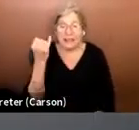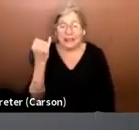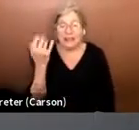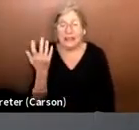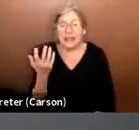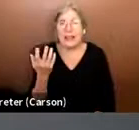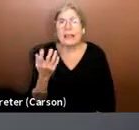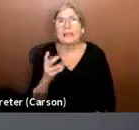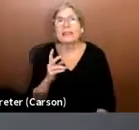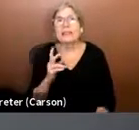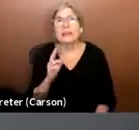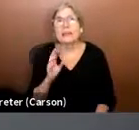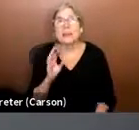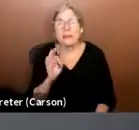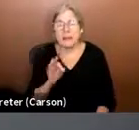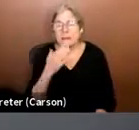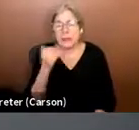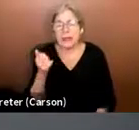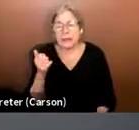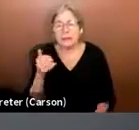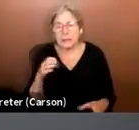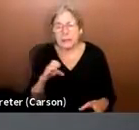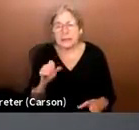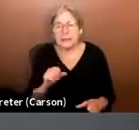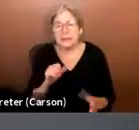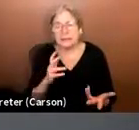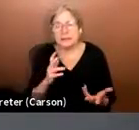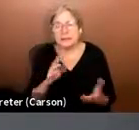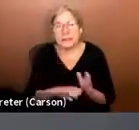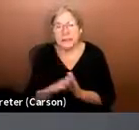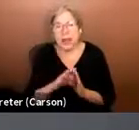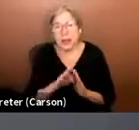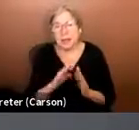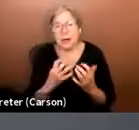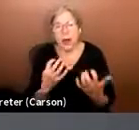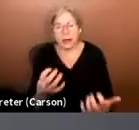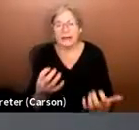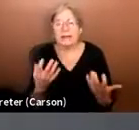ideal way to do that is developing audiences. You know, doing more of these